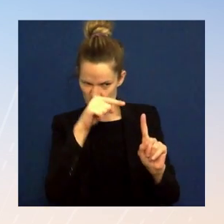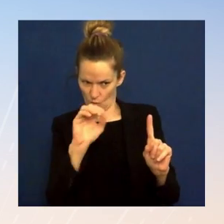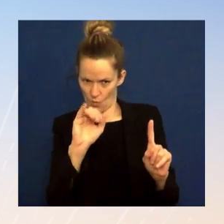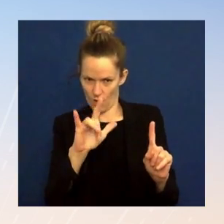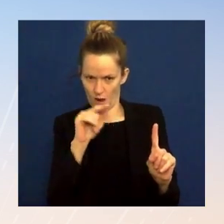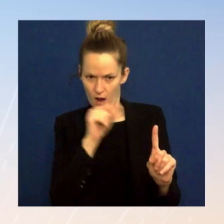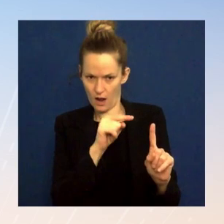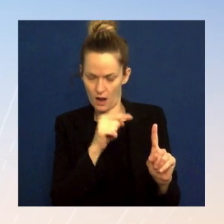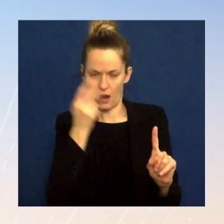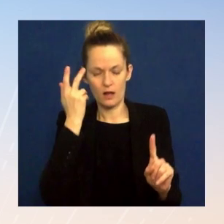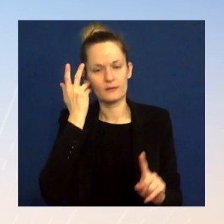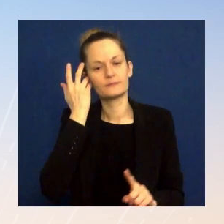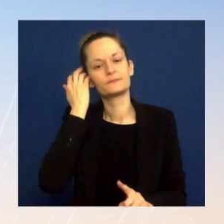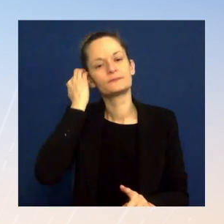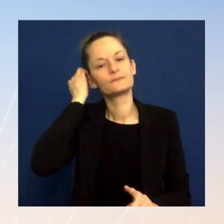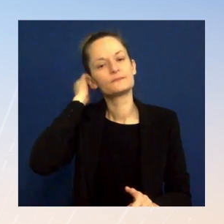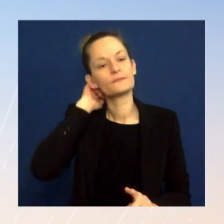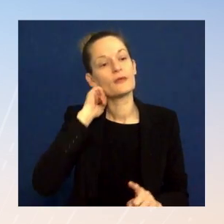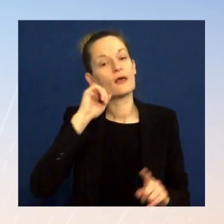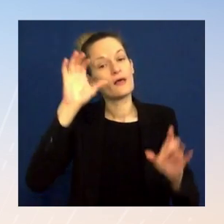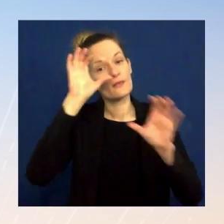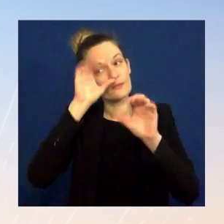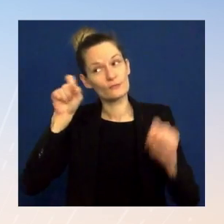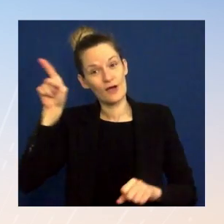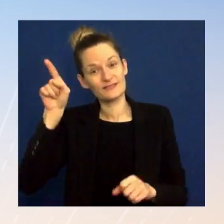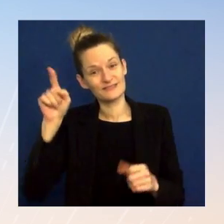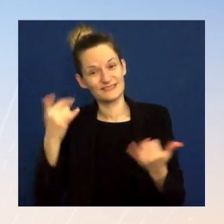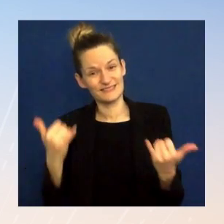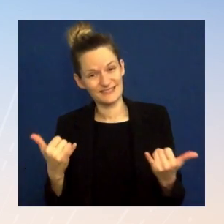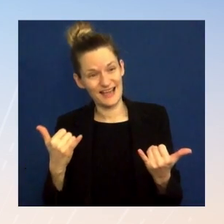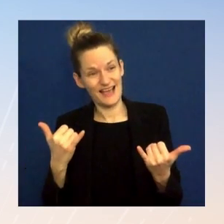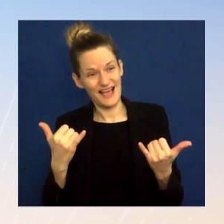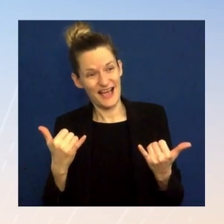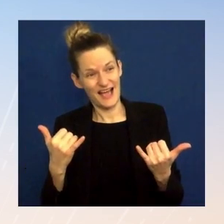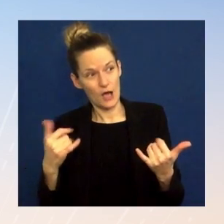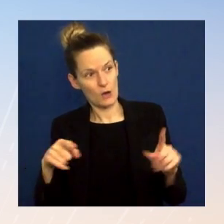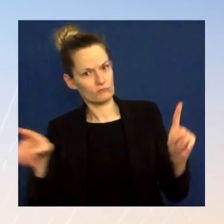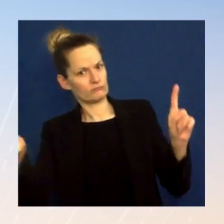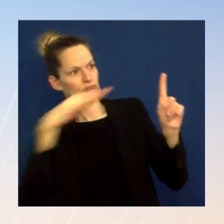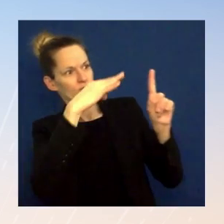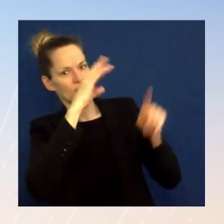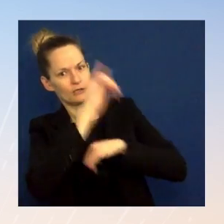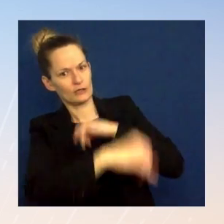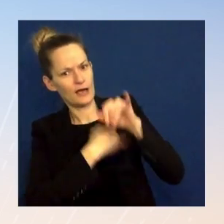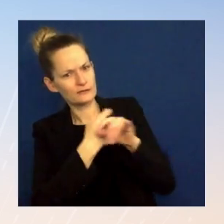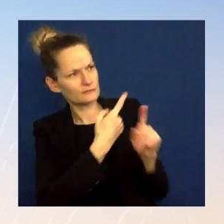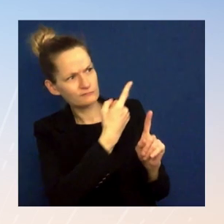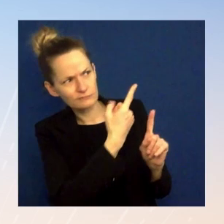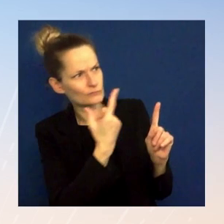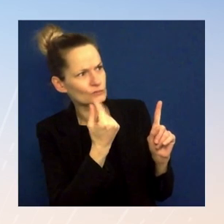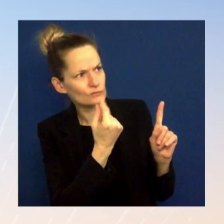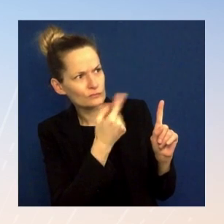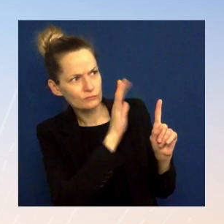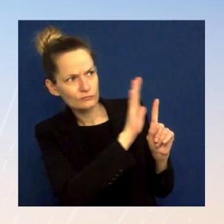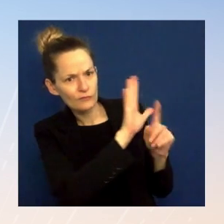and there's a power of the President of the United States engaging on that front. We've raised -- that issue has been raised at Jake's level,